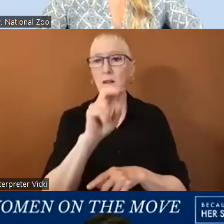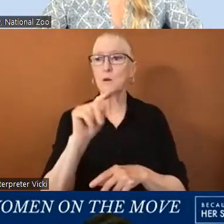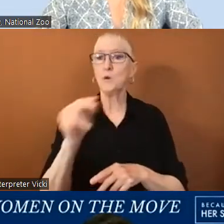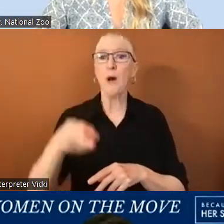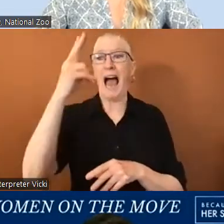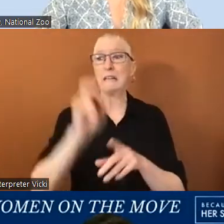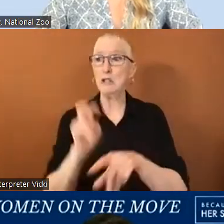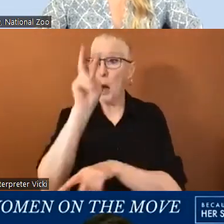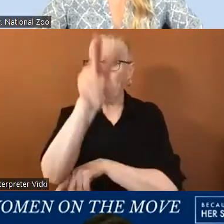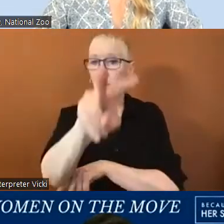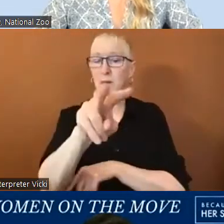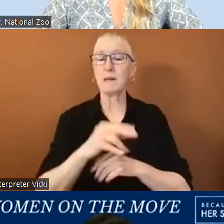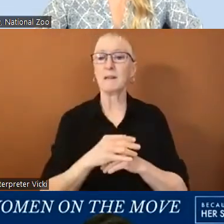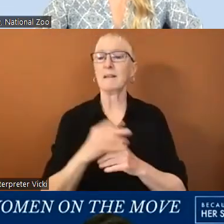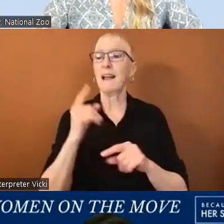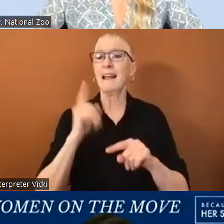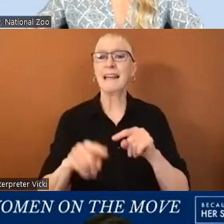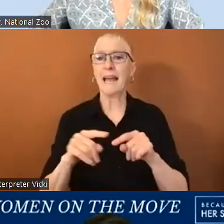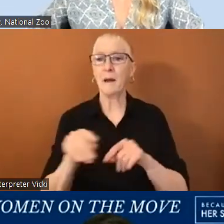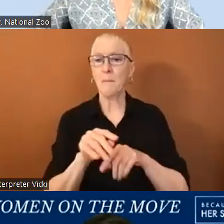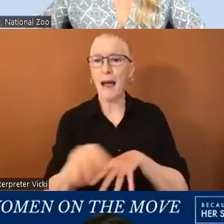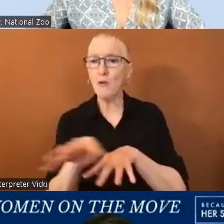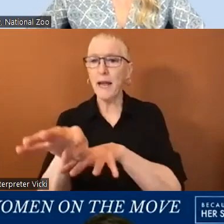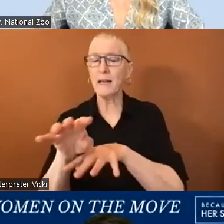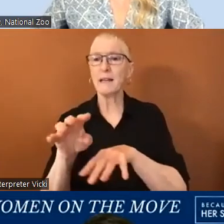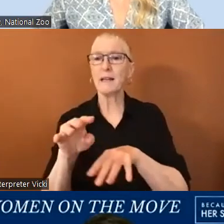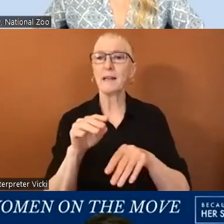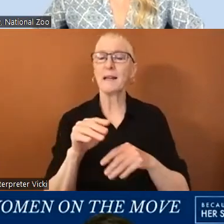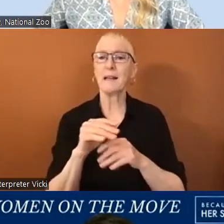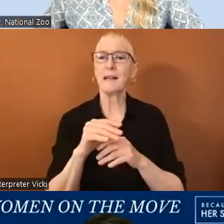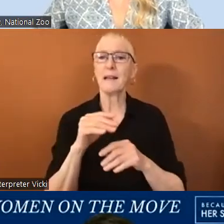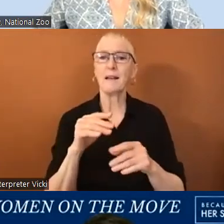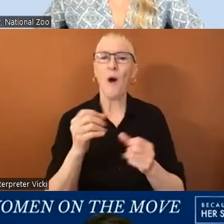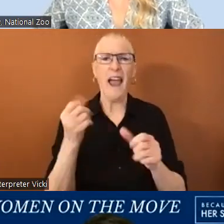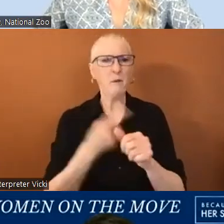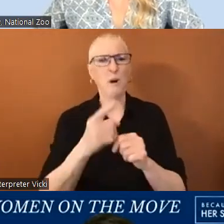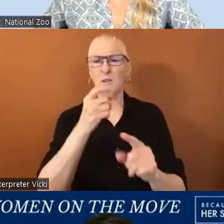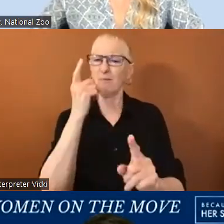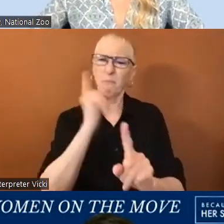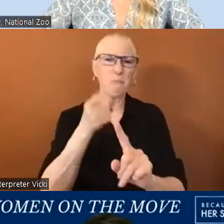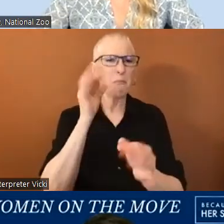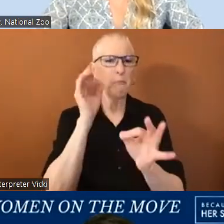They can't migrate. Wow, everybody. You've got... hit the nail right on the head. That's correct.